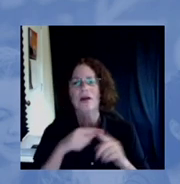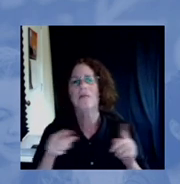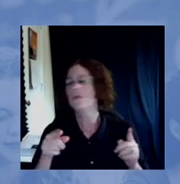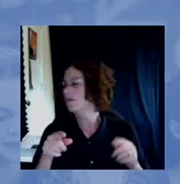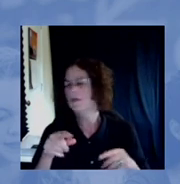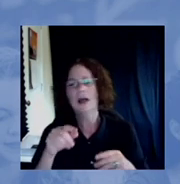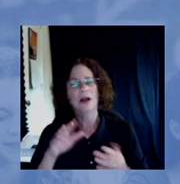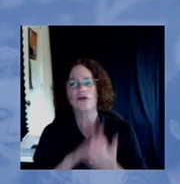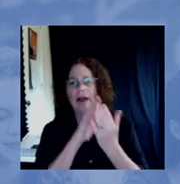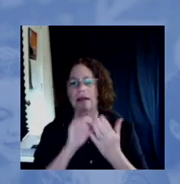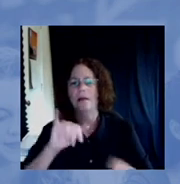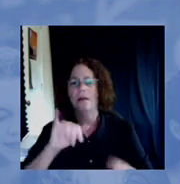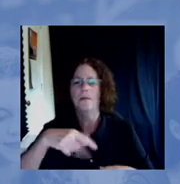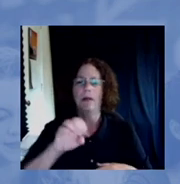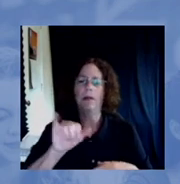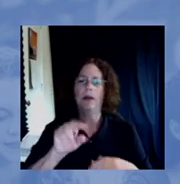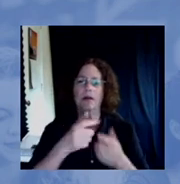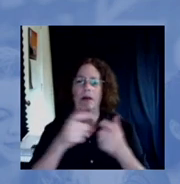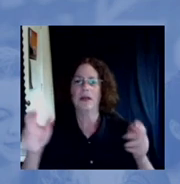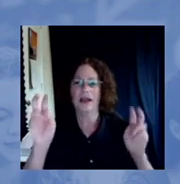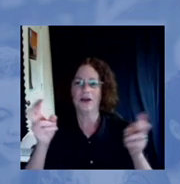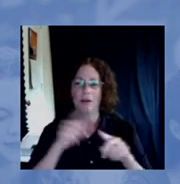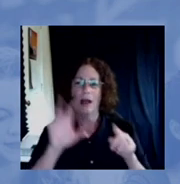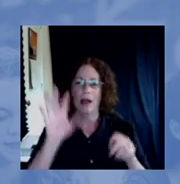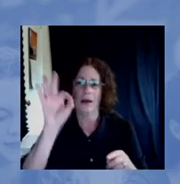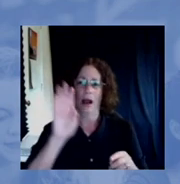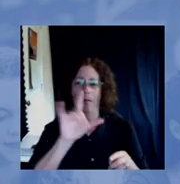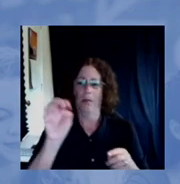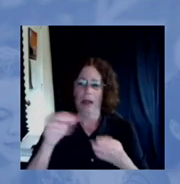BUT I THINK WITH THE $9 BILLION INVESTMENT AND ADDRESSING TEACHER SHORTAGES AND SUPPORT